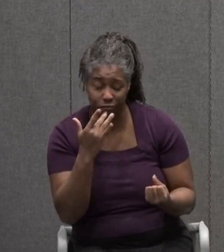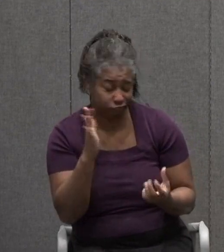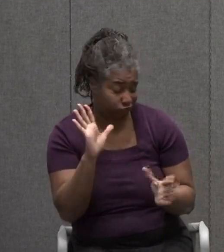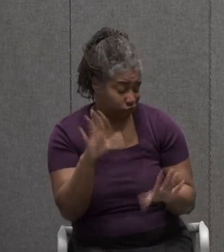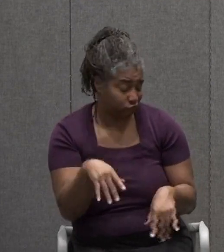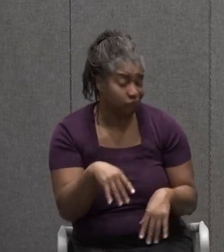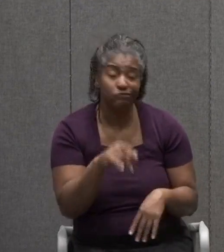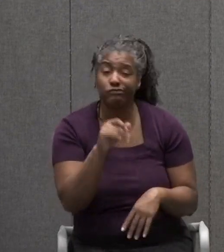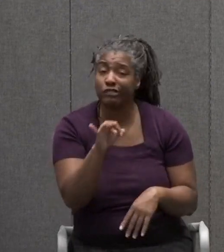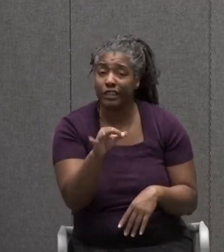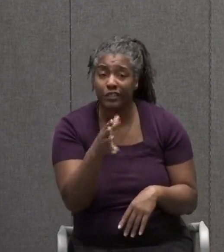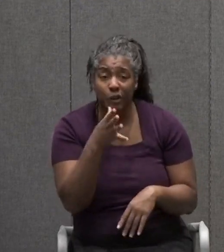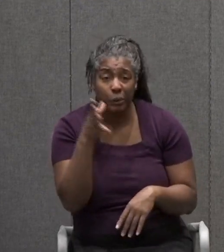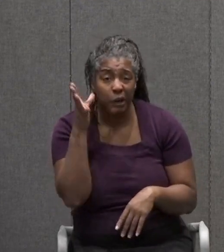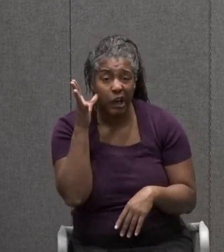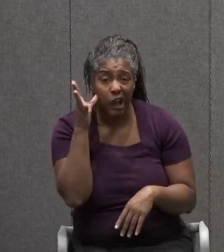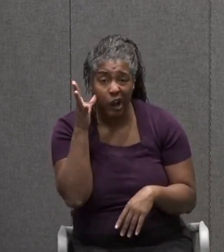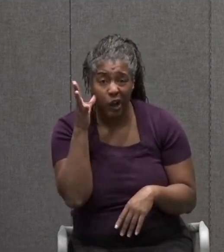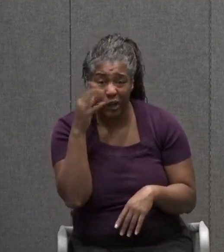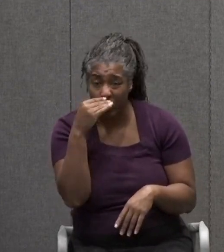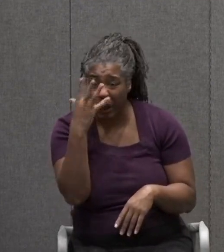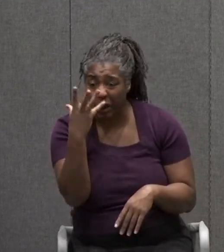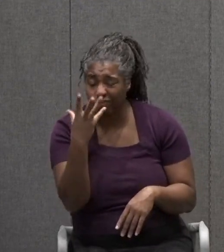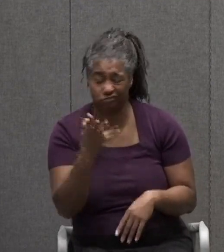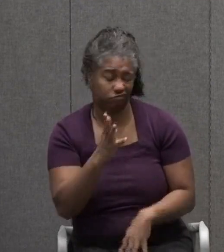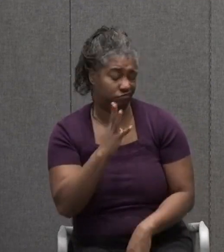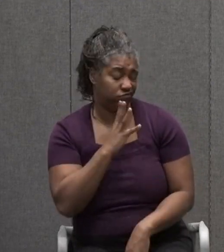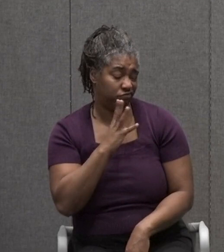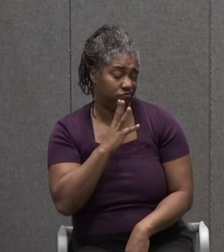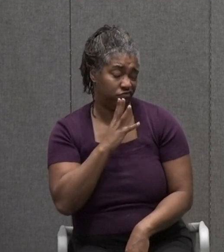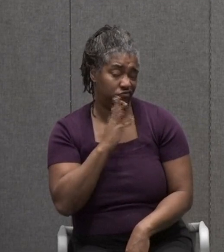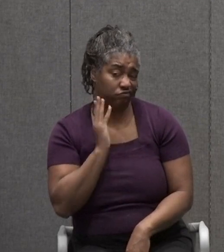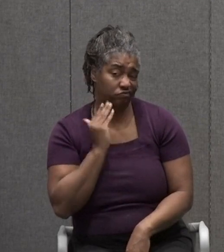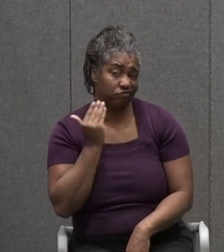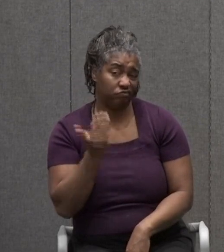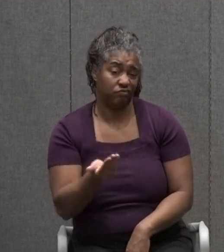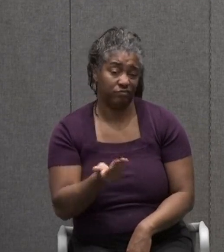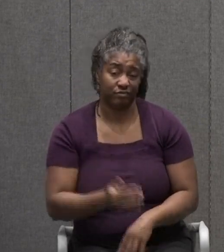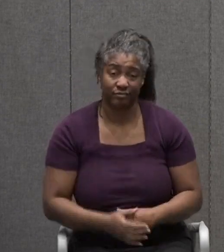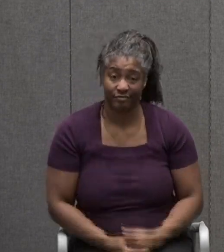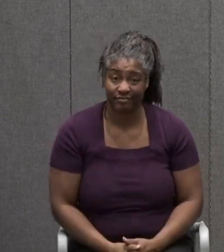I'm not gonna judge you. And if you want to chip as long as it's okay with your parents not gonna judge you.